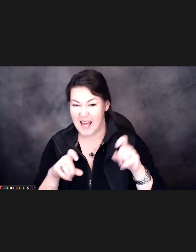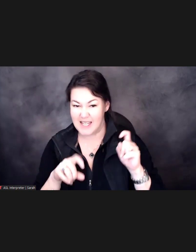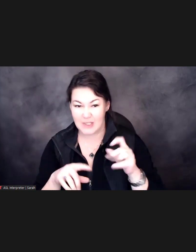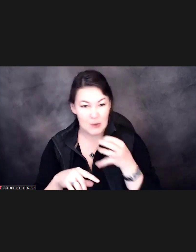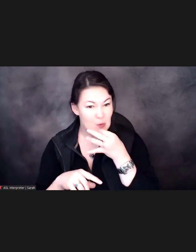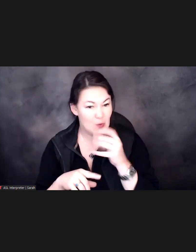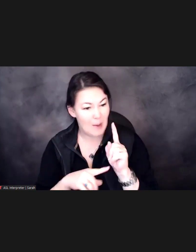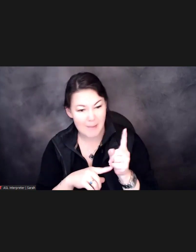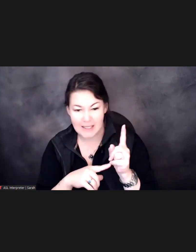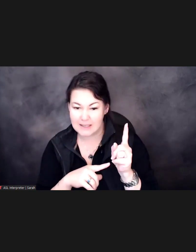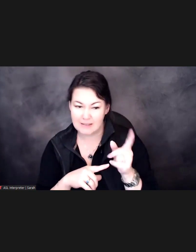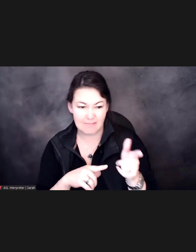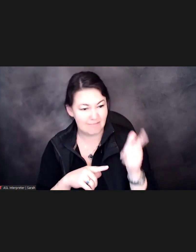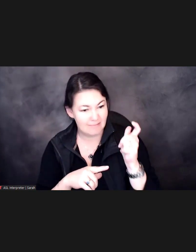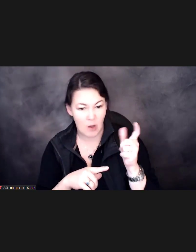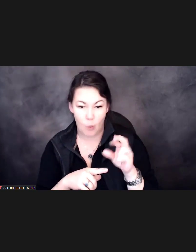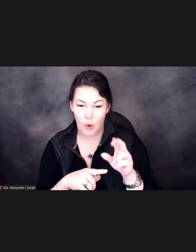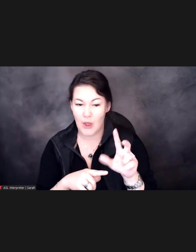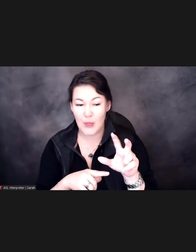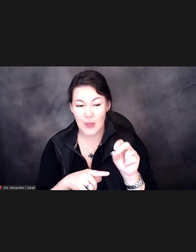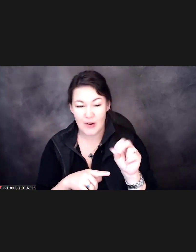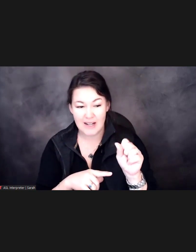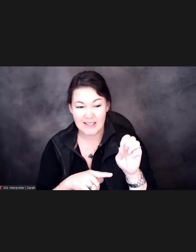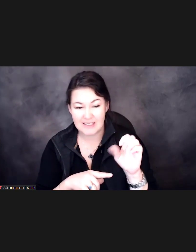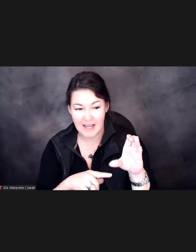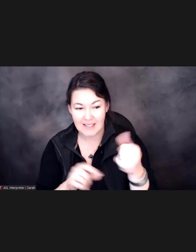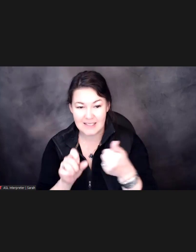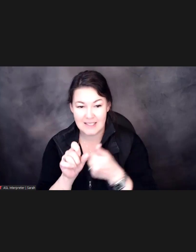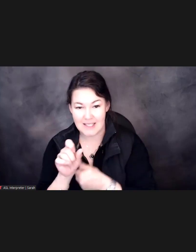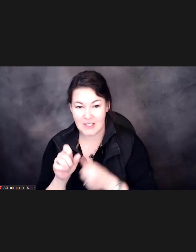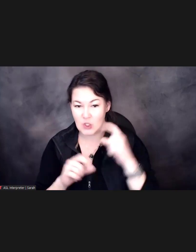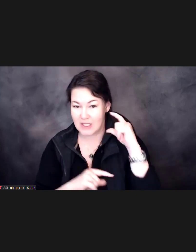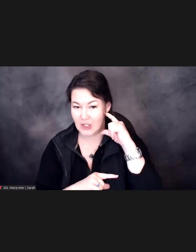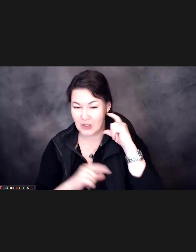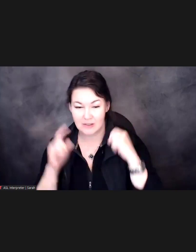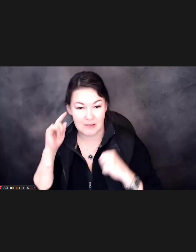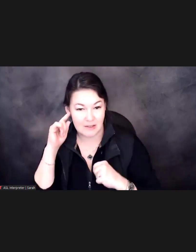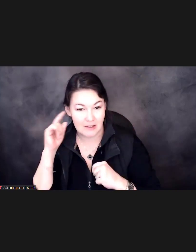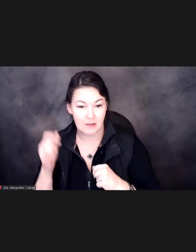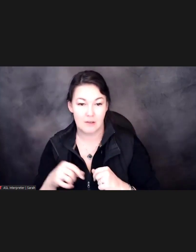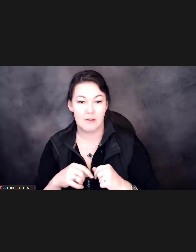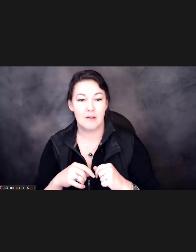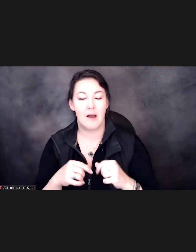Sometimes, in as little as 30 seconds per ear.